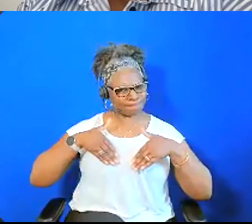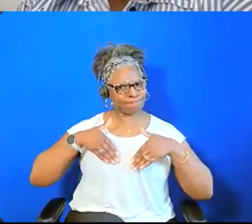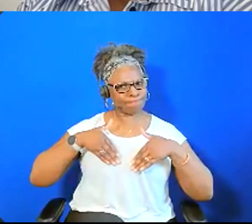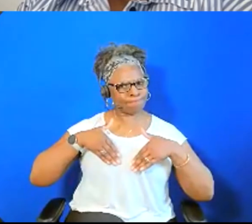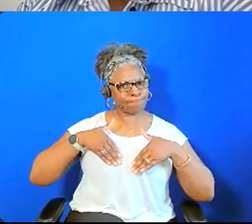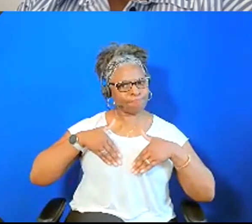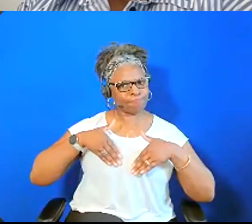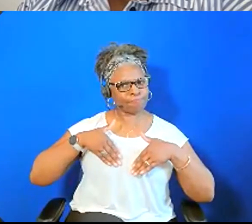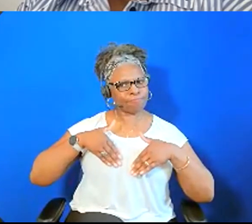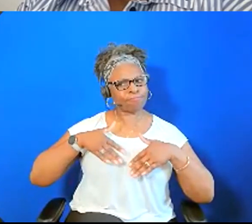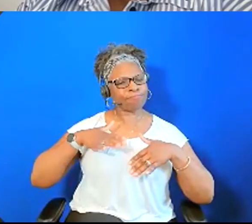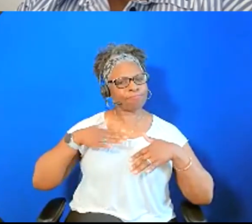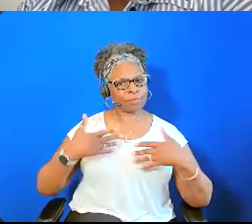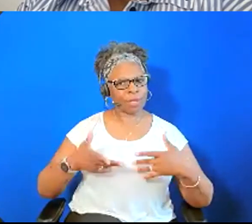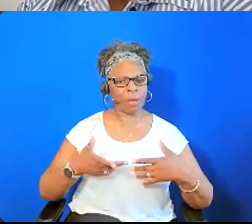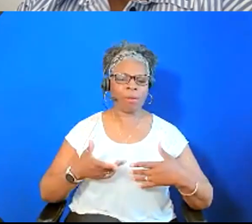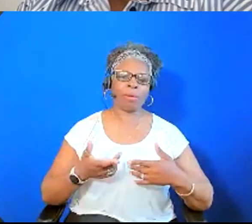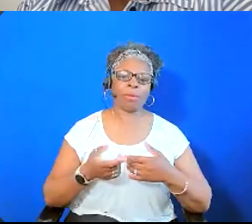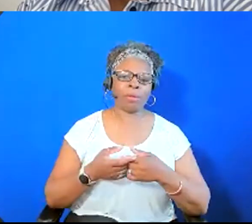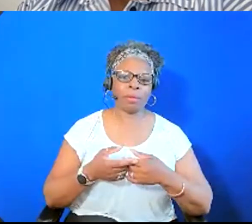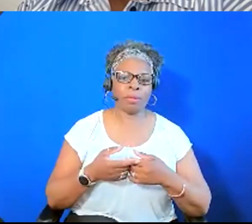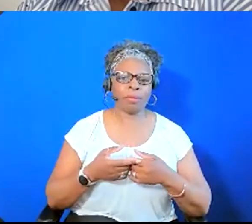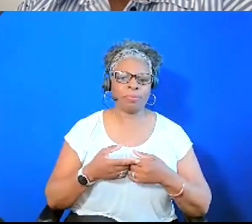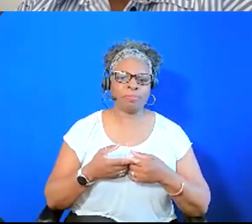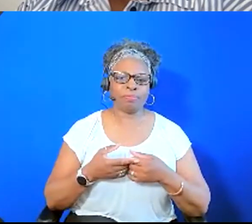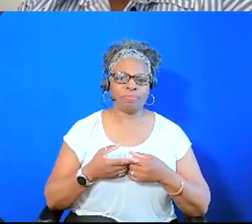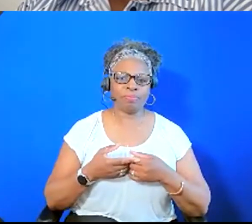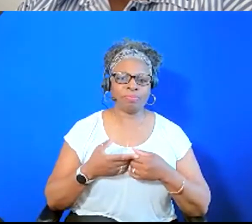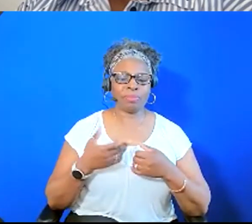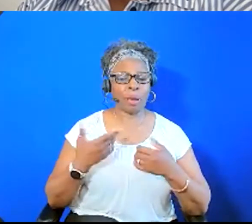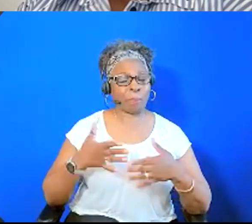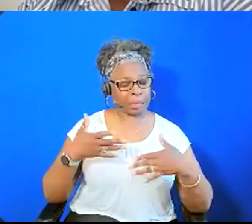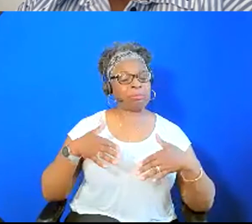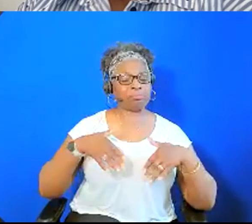And, and, and you know, and, and took a role, more of a sort of maybe